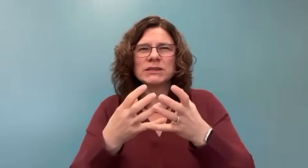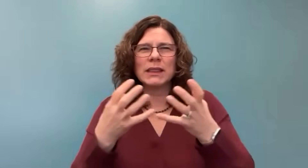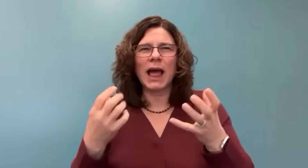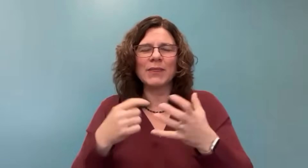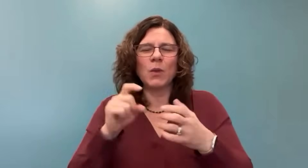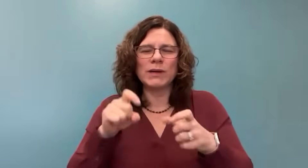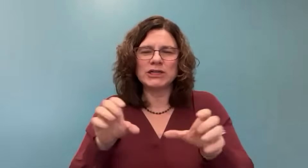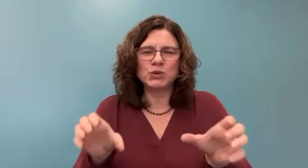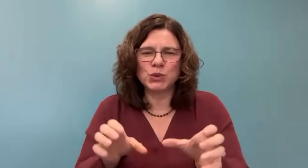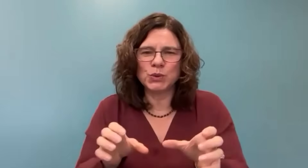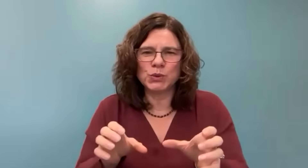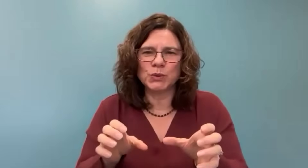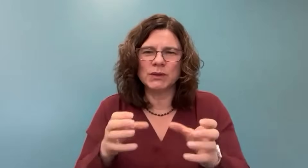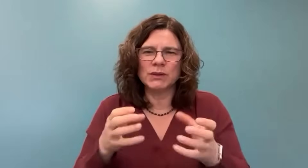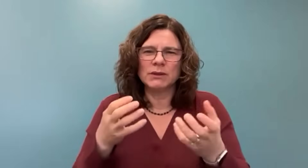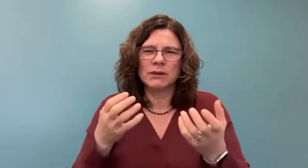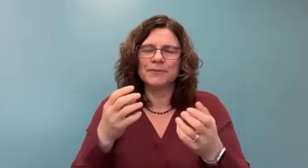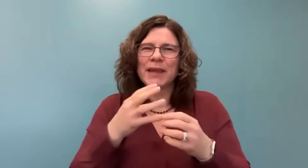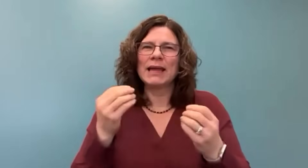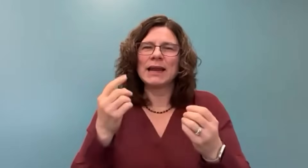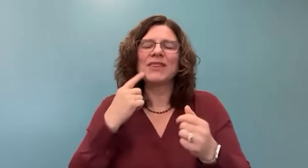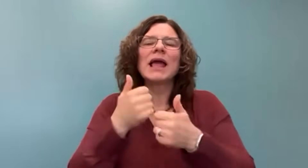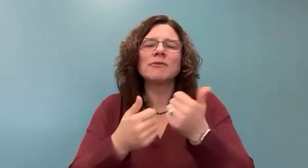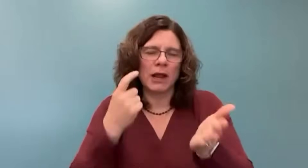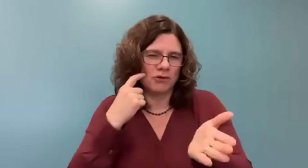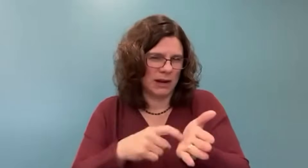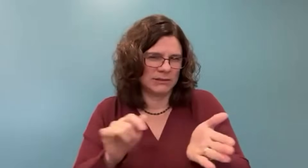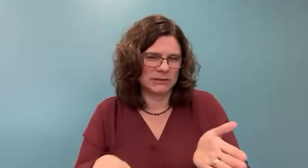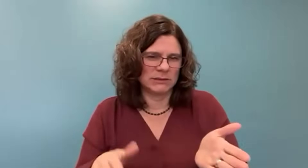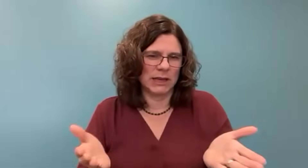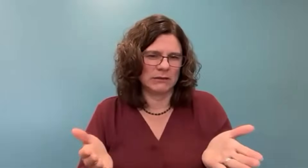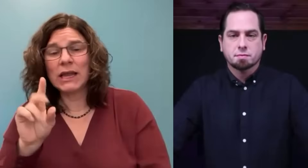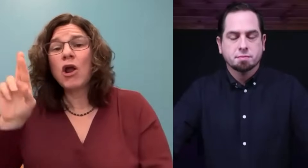There’s a lot that we need to do and I think everyone recognizes that.